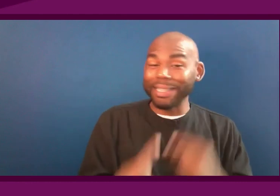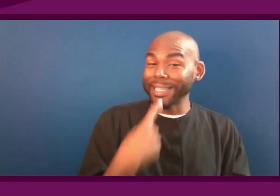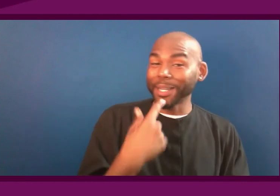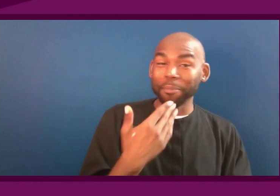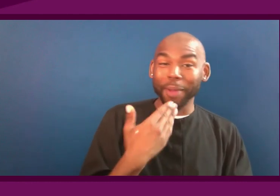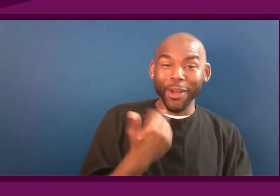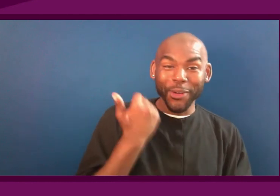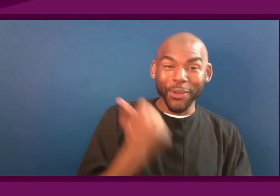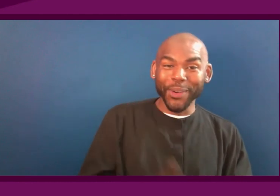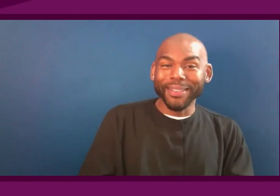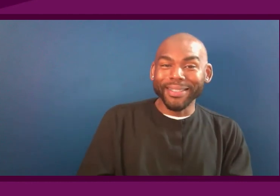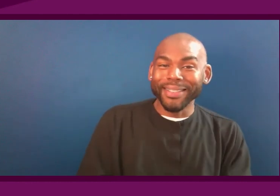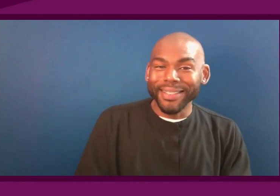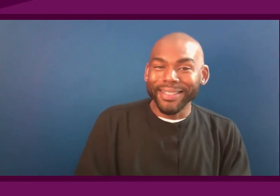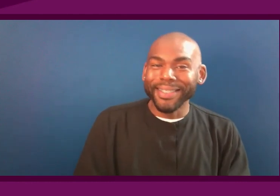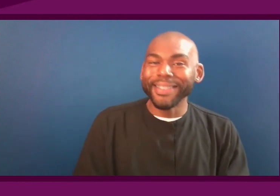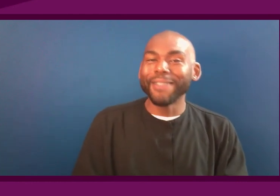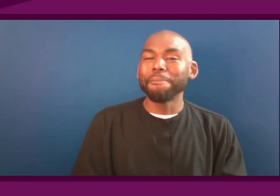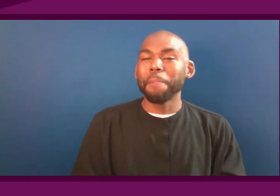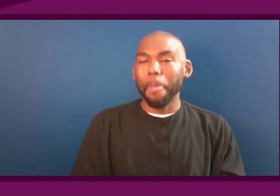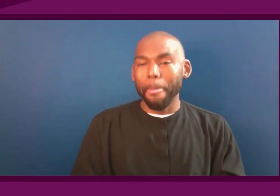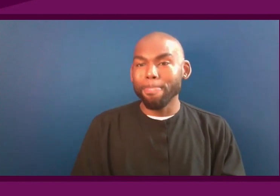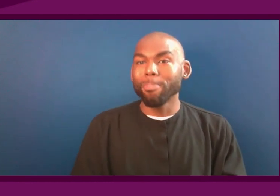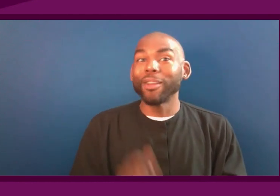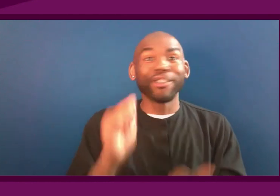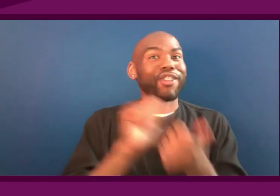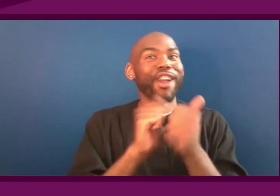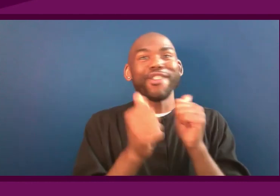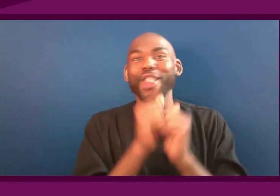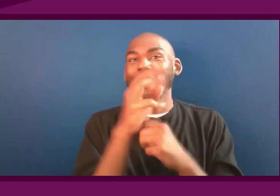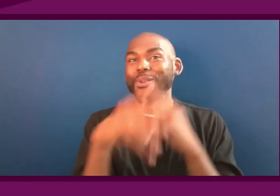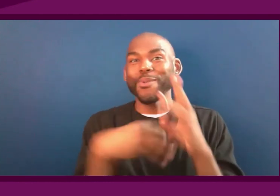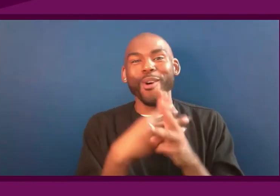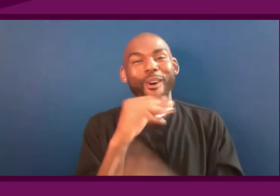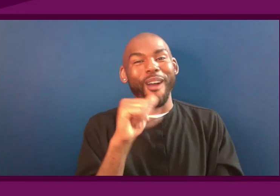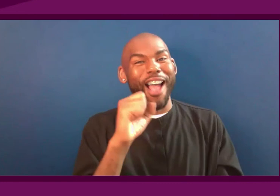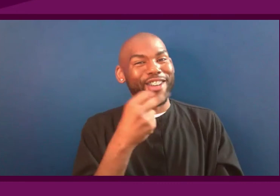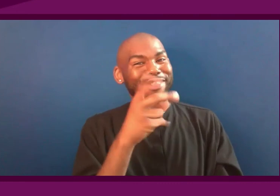So much to think about, so much actionable things that we need to get out there in our community